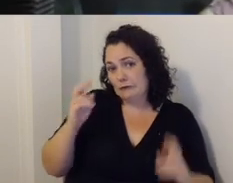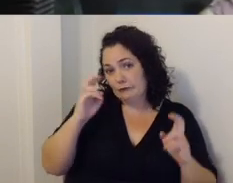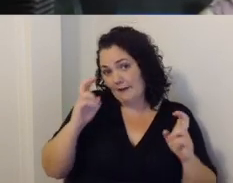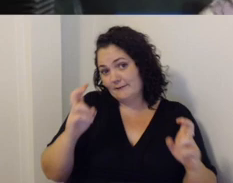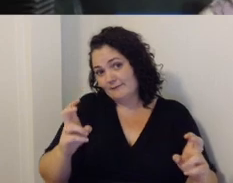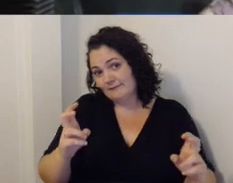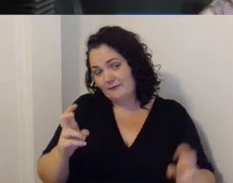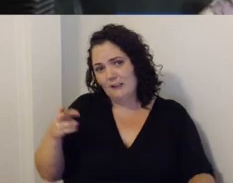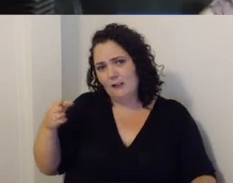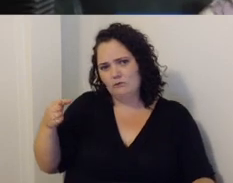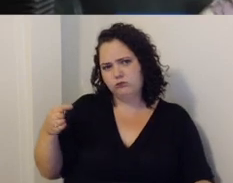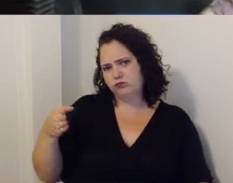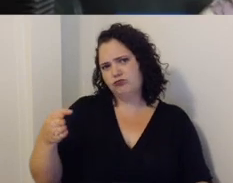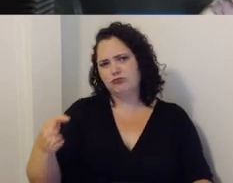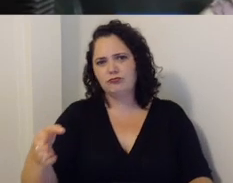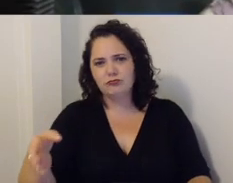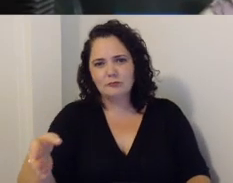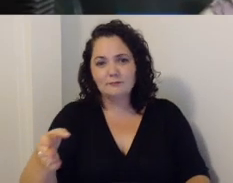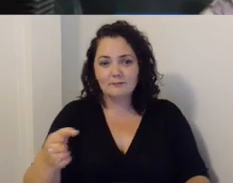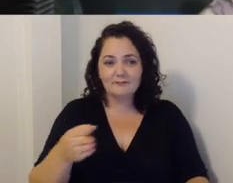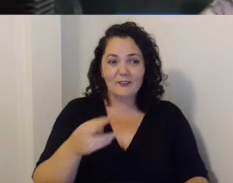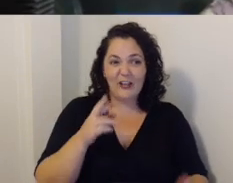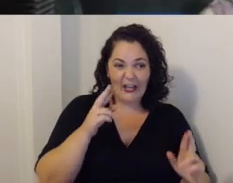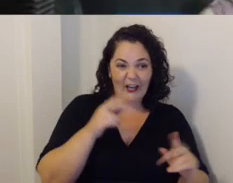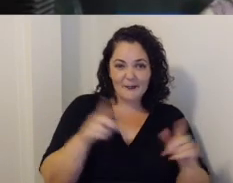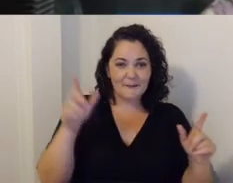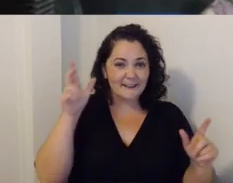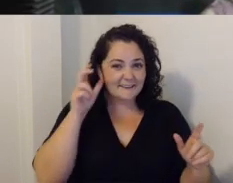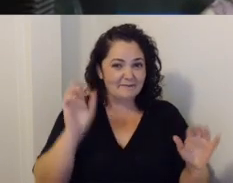freight train rumbling by and hopefully that's not too loud for y'all on the other end alright now